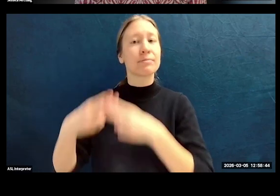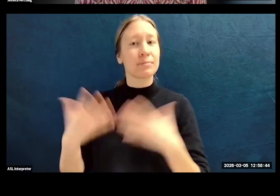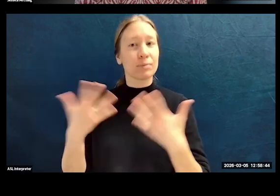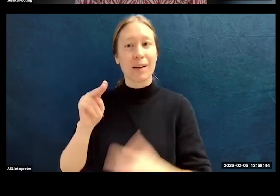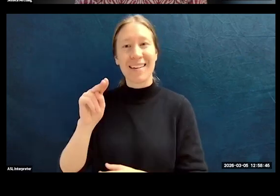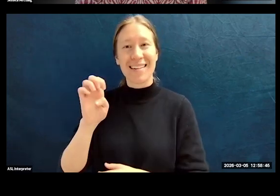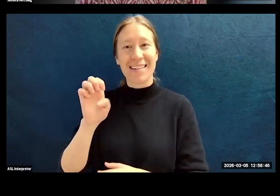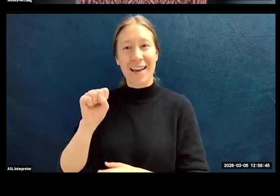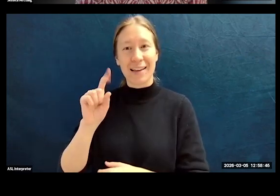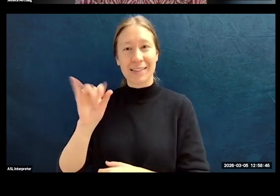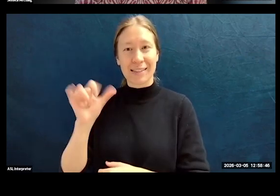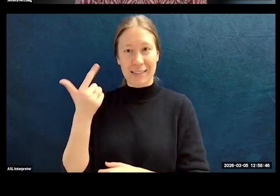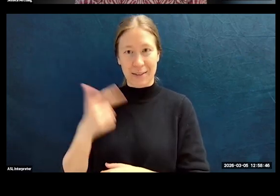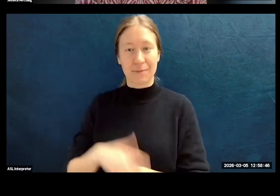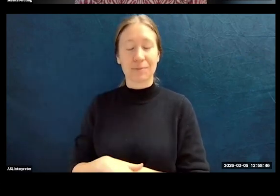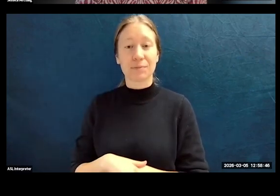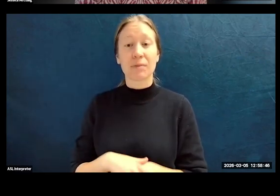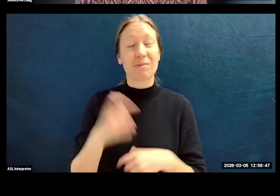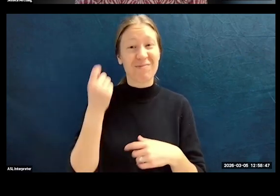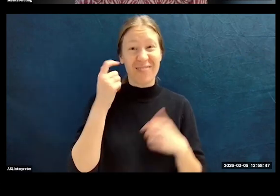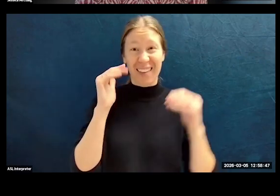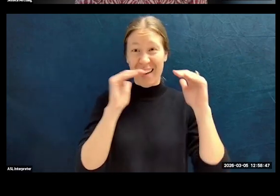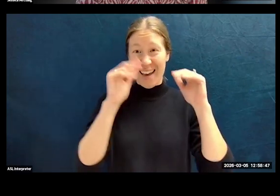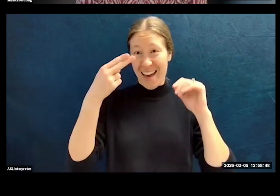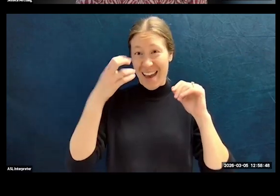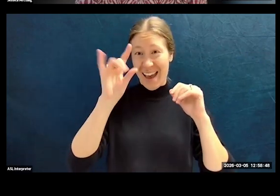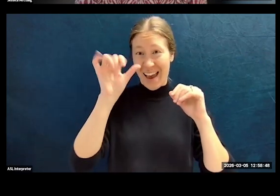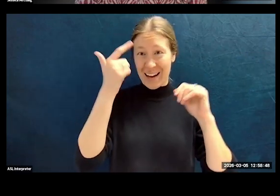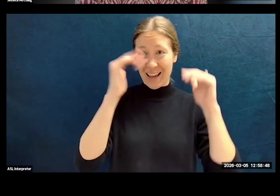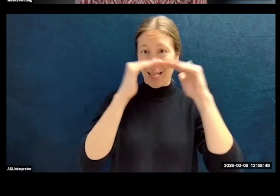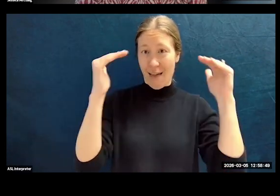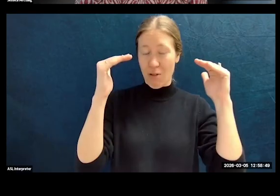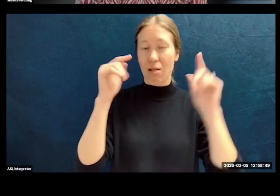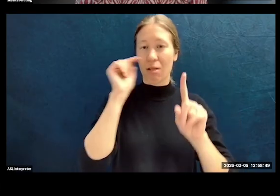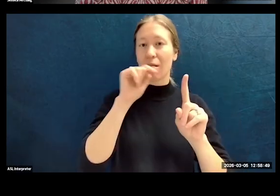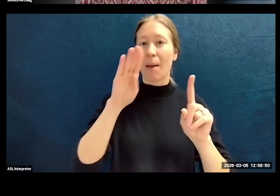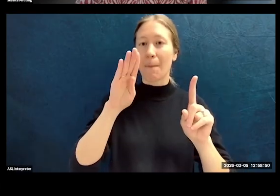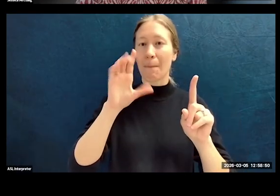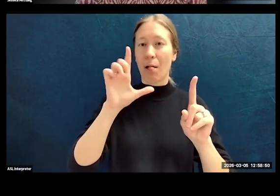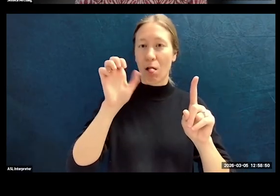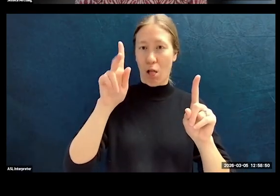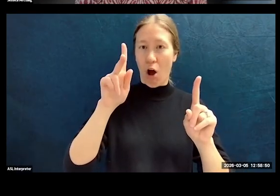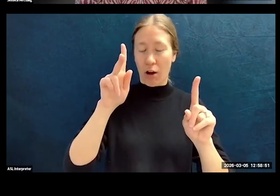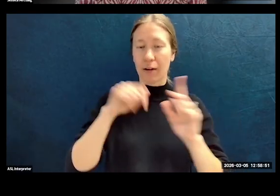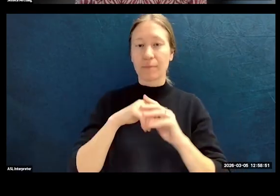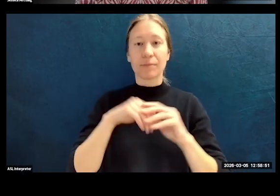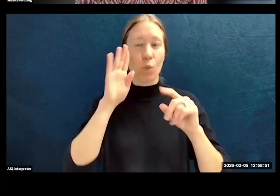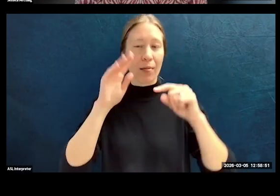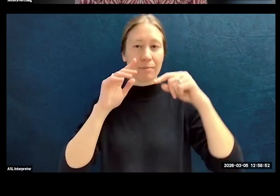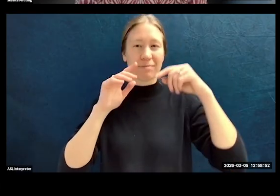Headings are known as block level tags, which can be nested right under the root tag. So, we'll place it under the document tag.